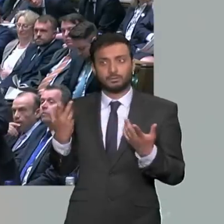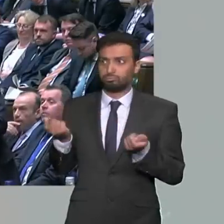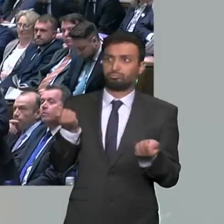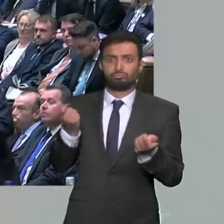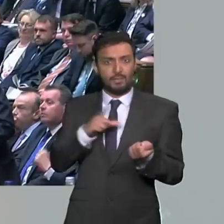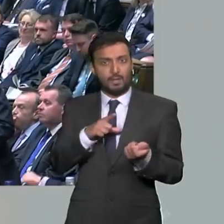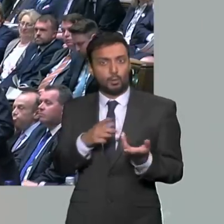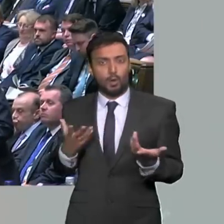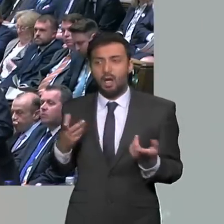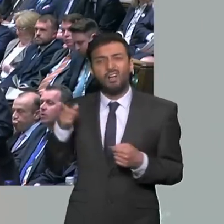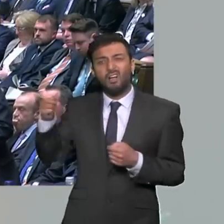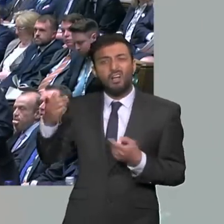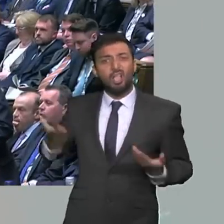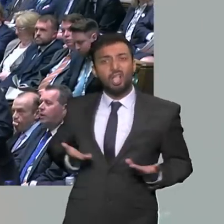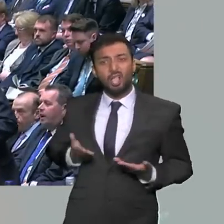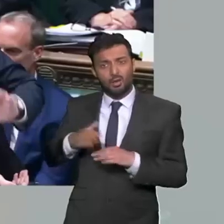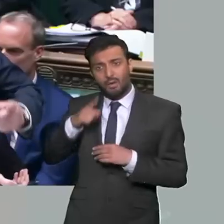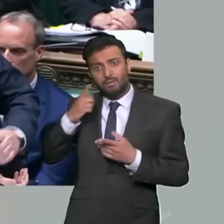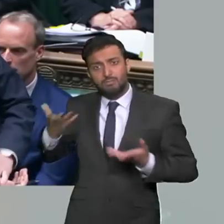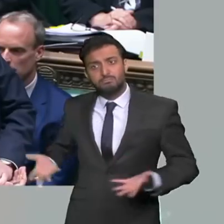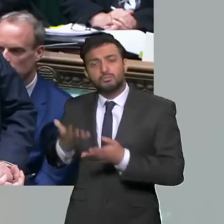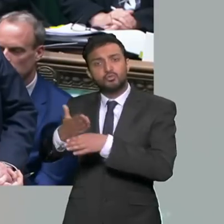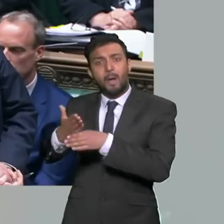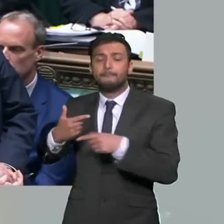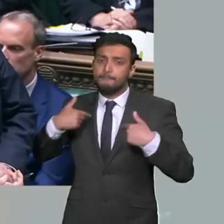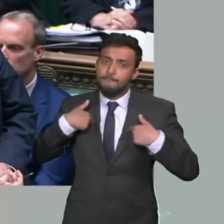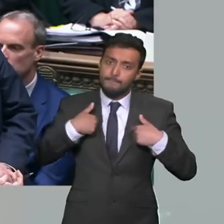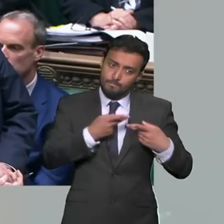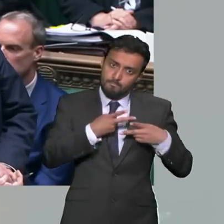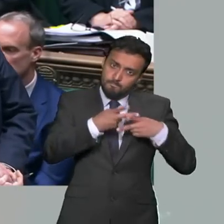We care about the working people of this country and making sure we have a high-wage, high-skill,